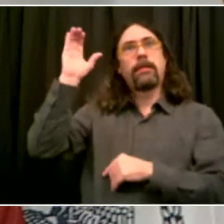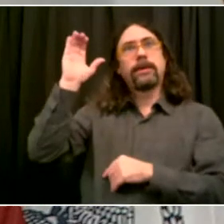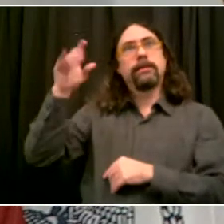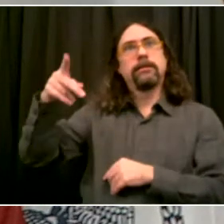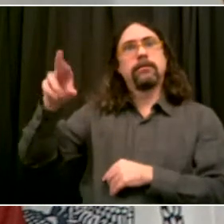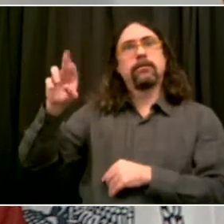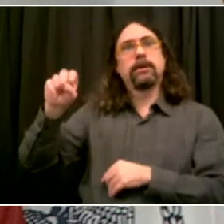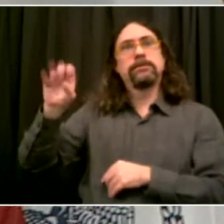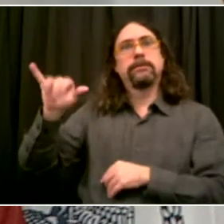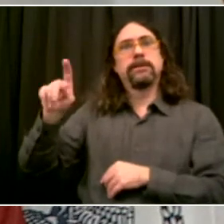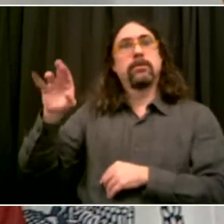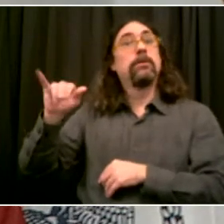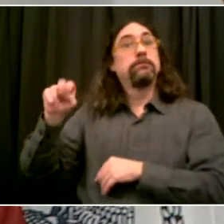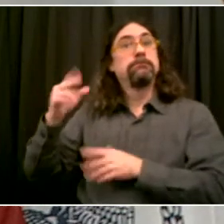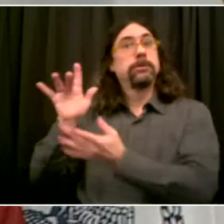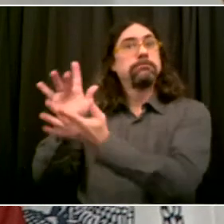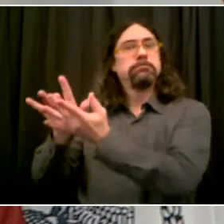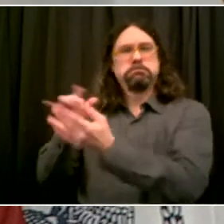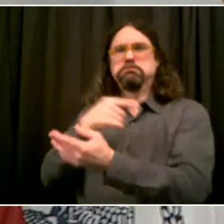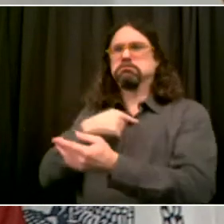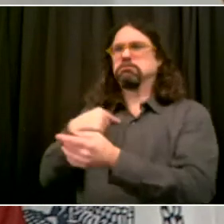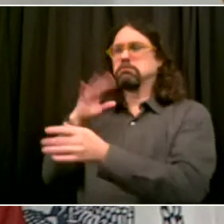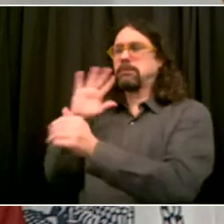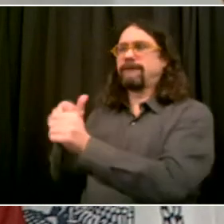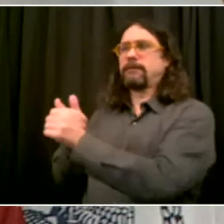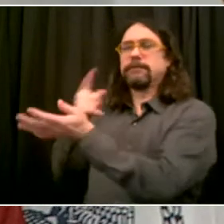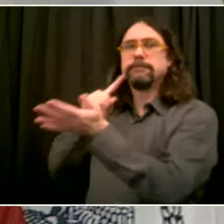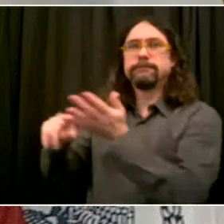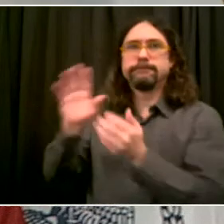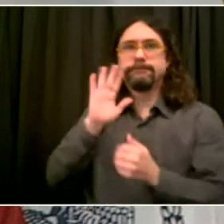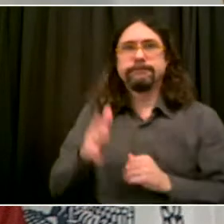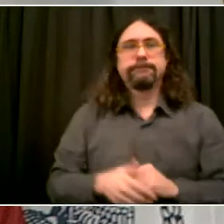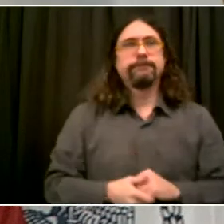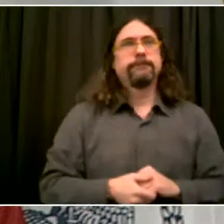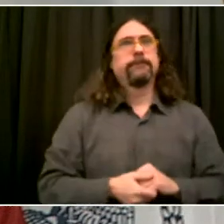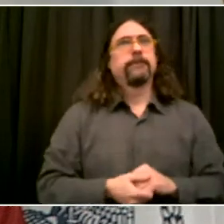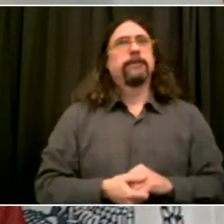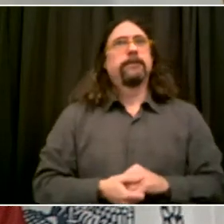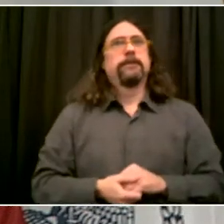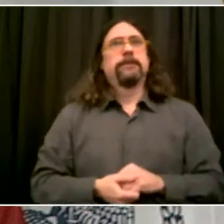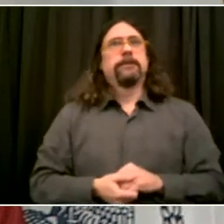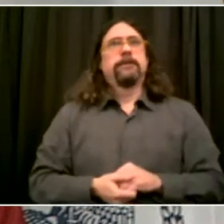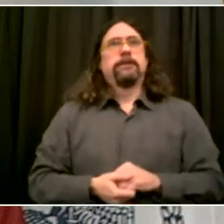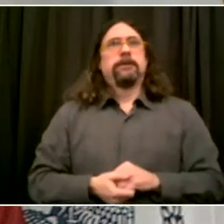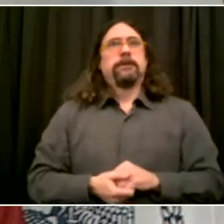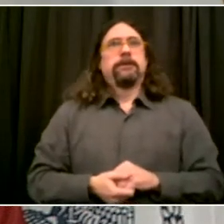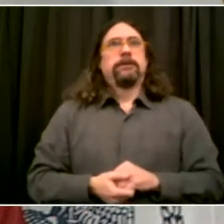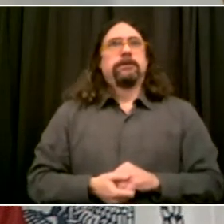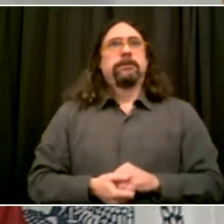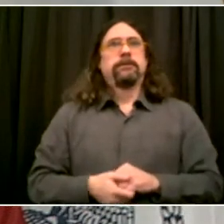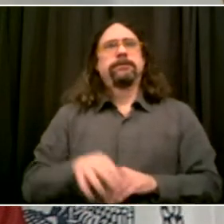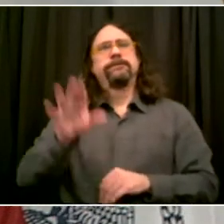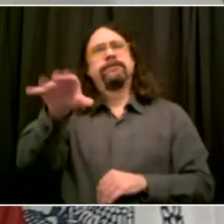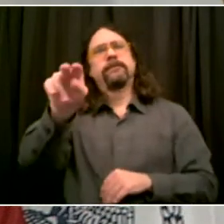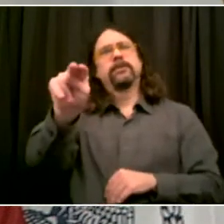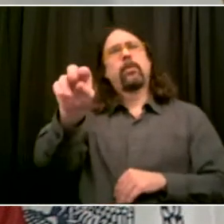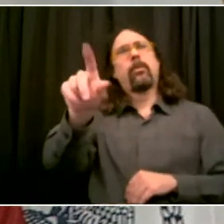BEEN IN TOUCH WITH PRESBYTERIAN, WE WILL FOLLOW UP. THANK YOU, NOLAN. IF WE DON'T HAVE THE ABILITY TO